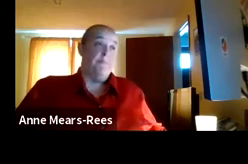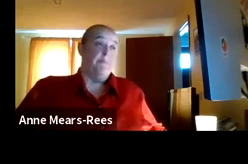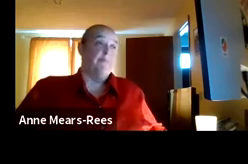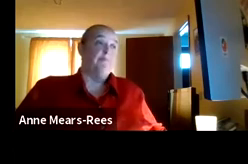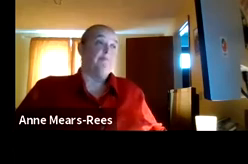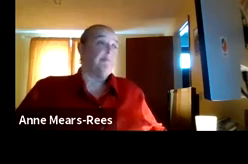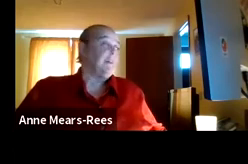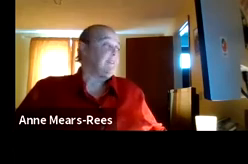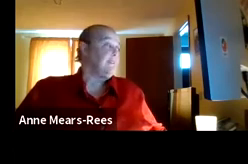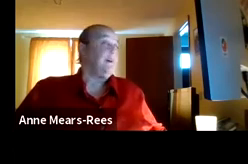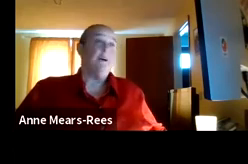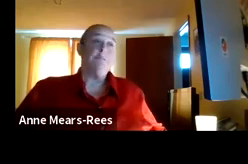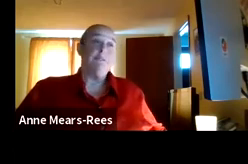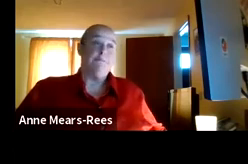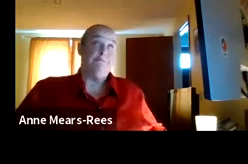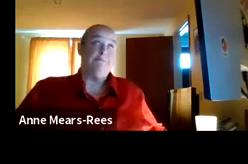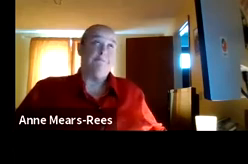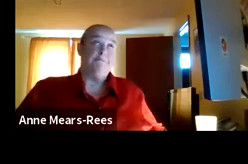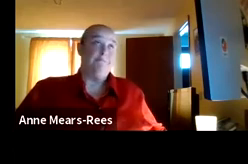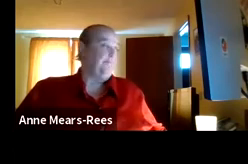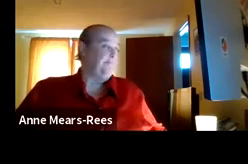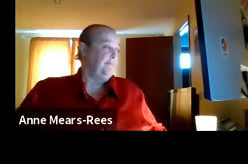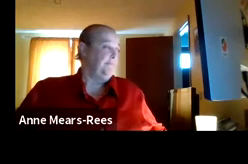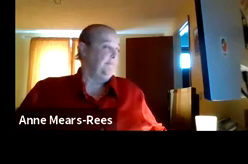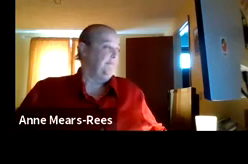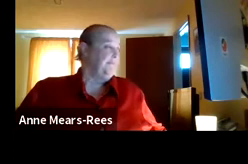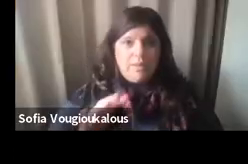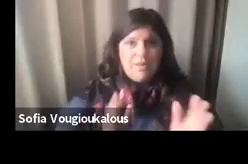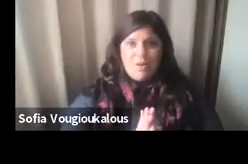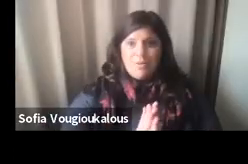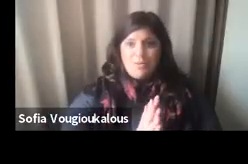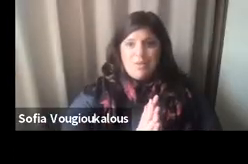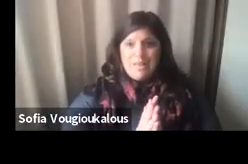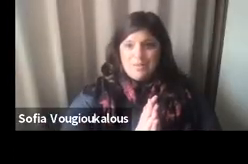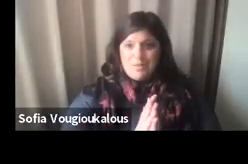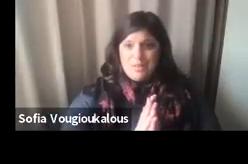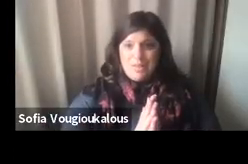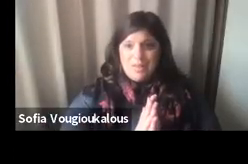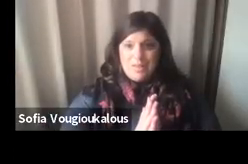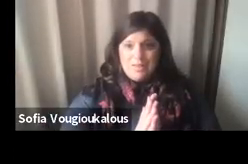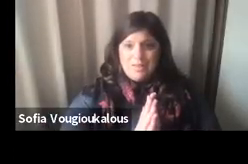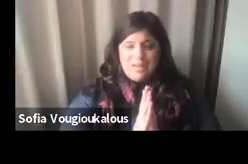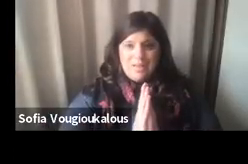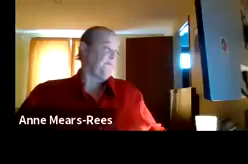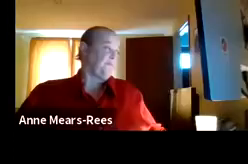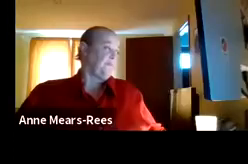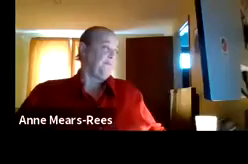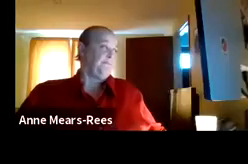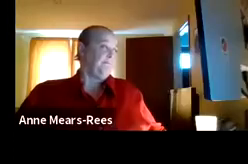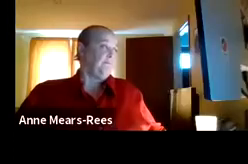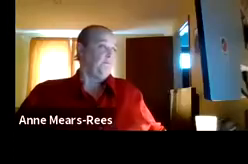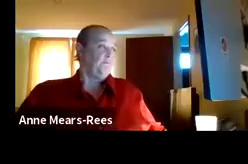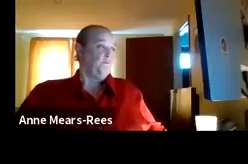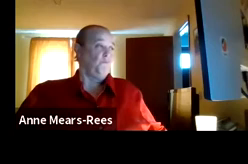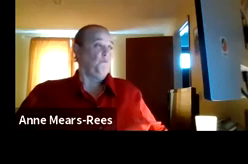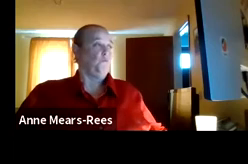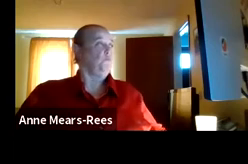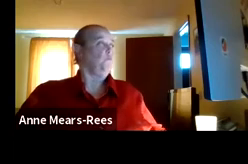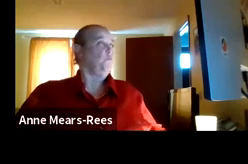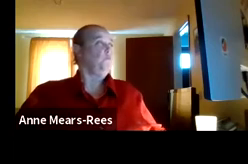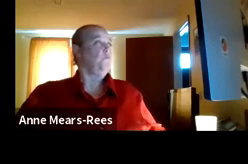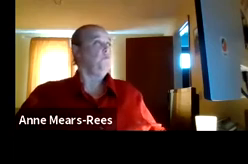Anne Mears-Rees: And, but that hasn't been our experience and in terms of Okay, there were some positives when she was allowed my mom was allowed home.